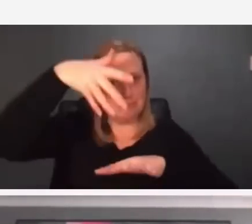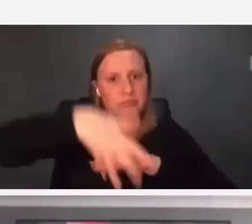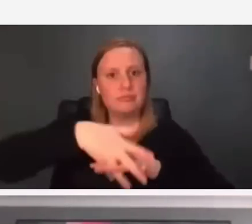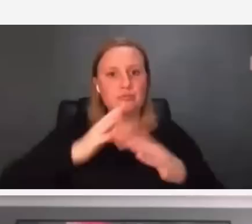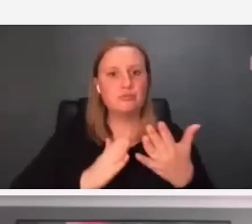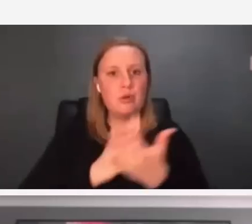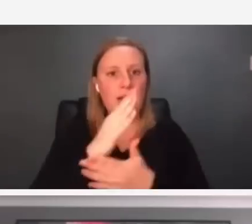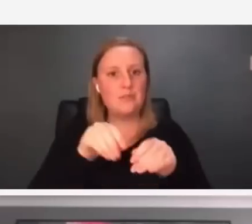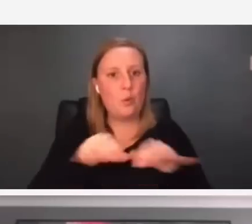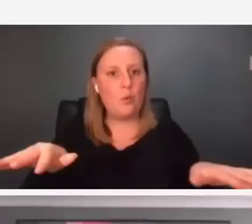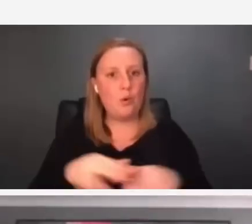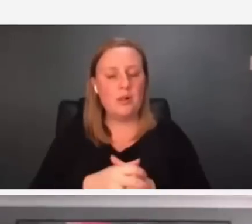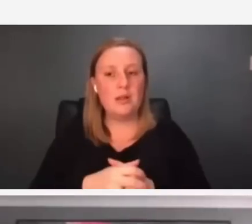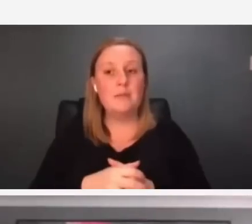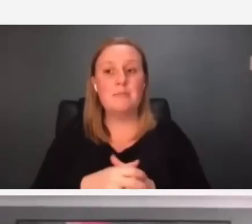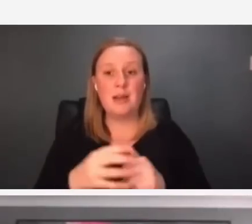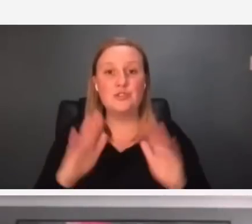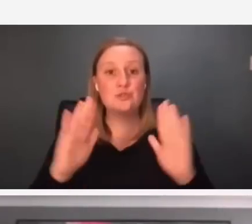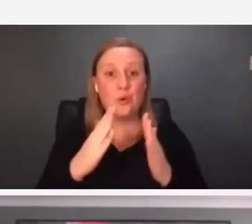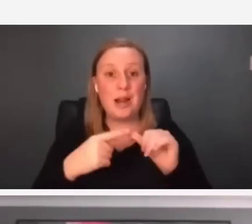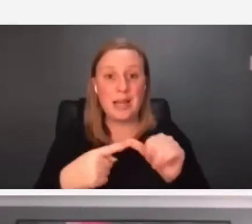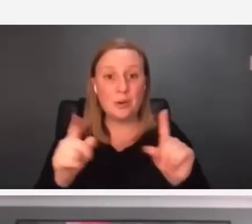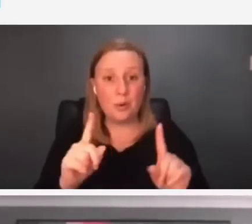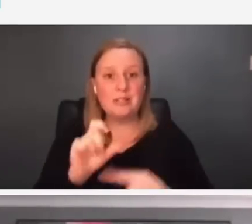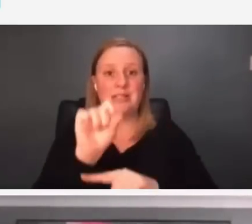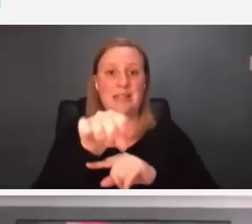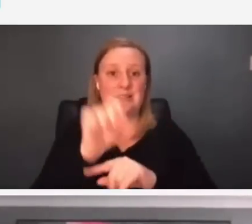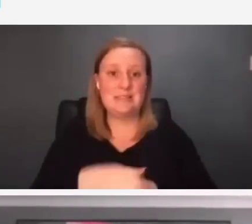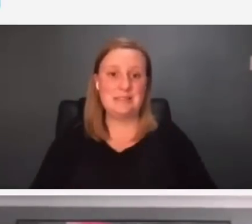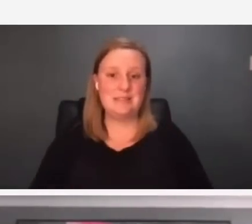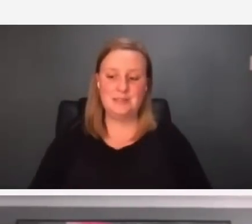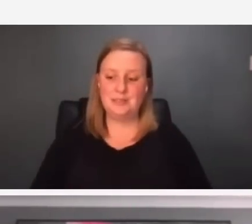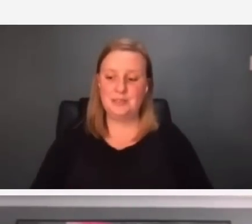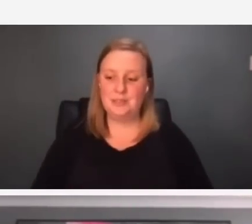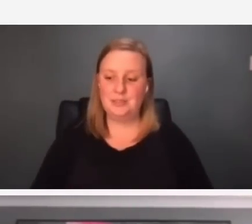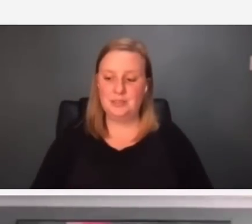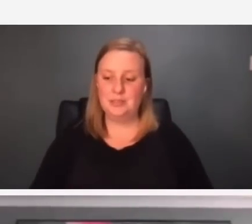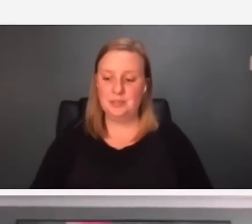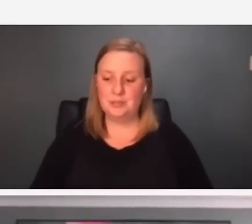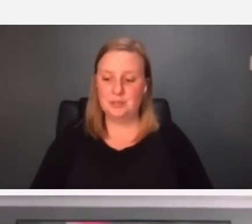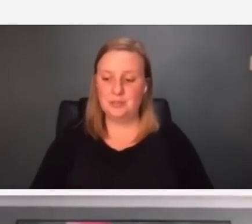short the answer to that is yes. Thanks Nick. Thanks Mel. I think Julia you might be next up.